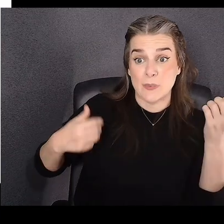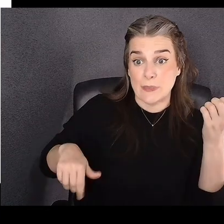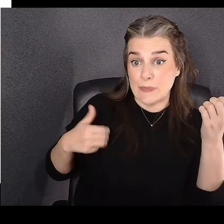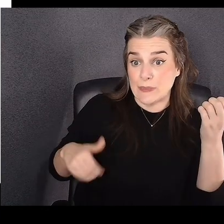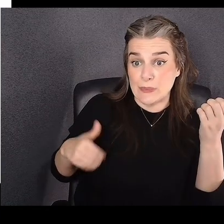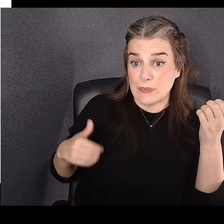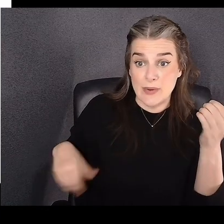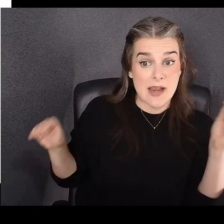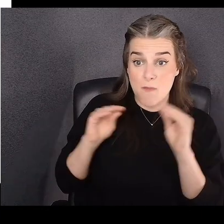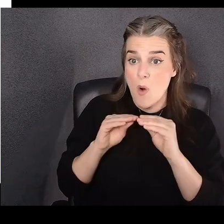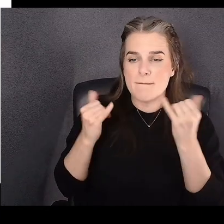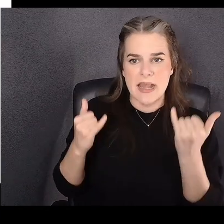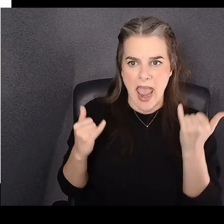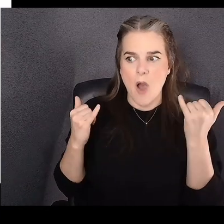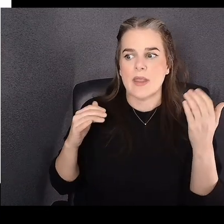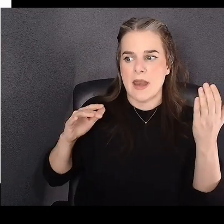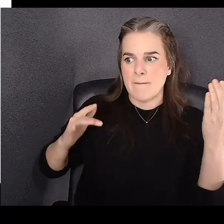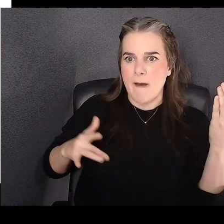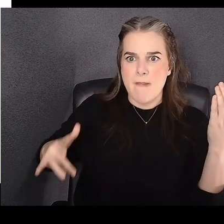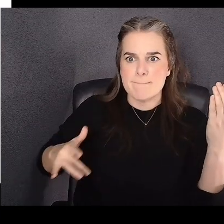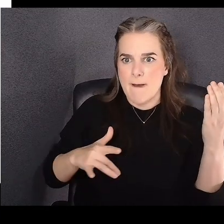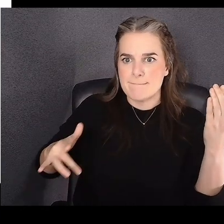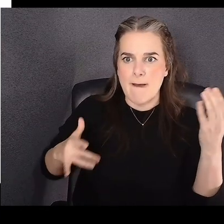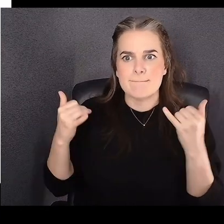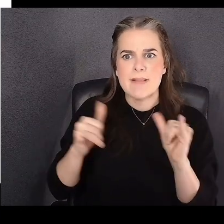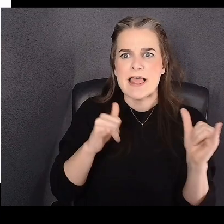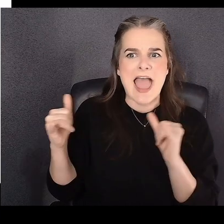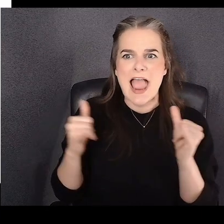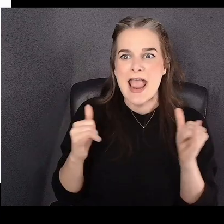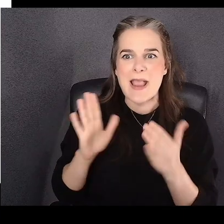And we did a really cool thing with switches.